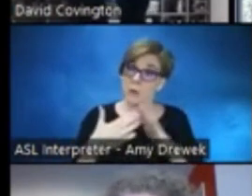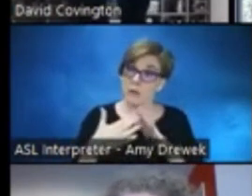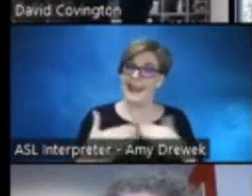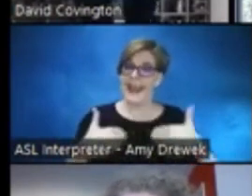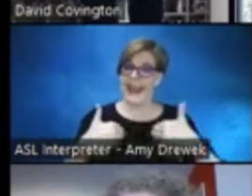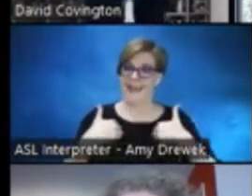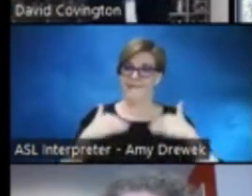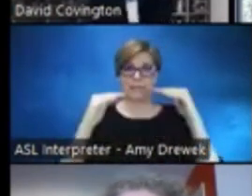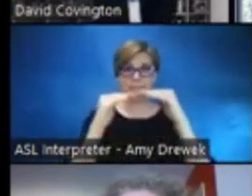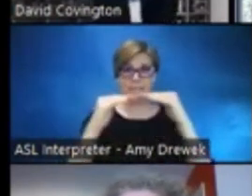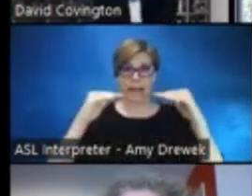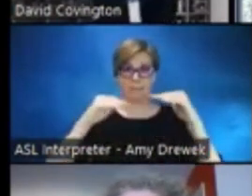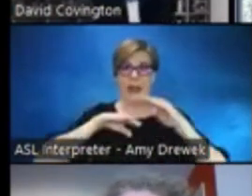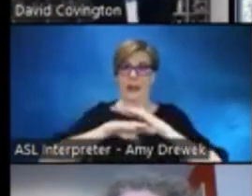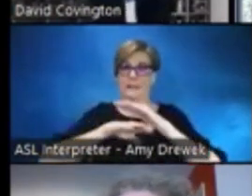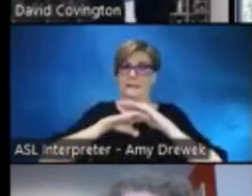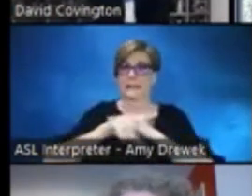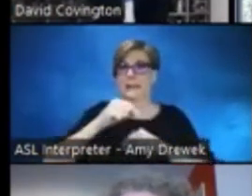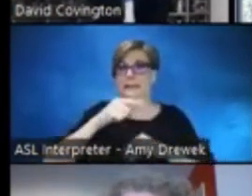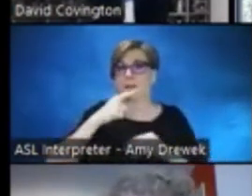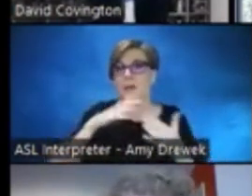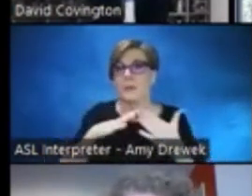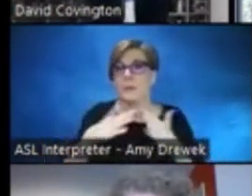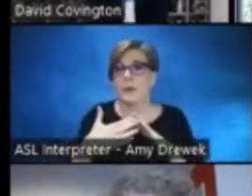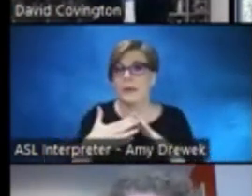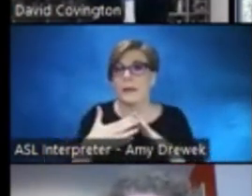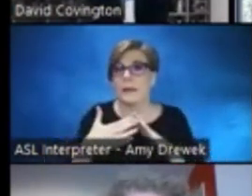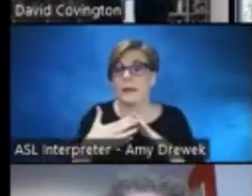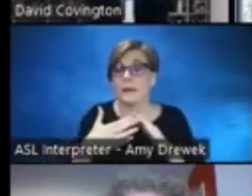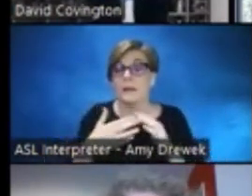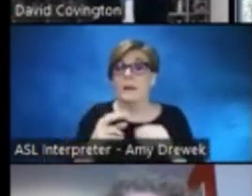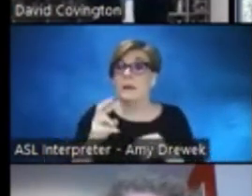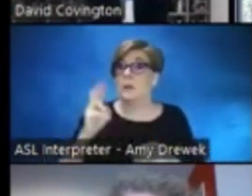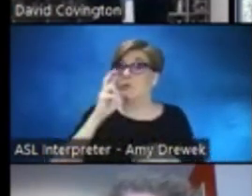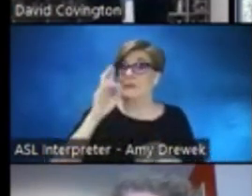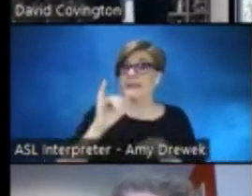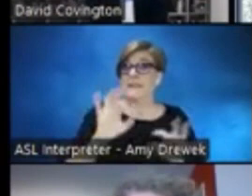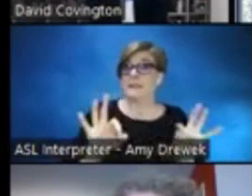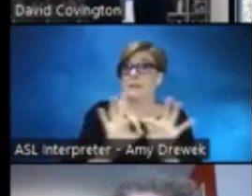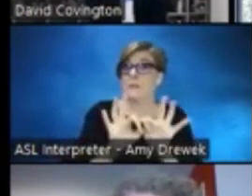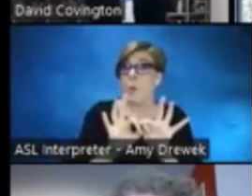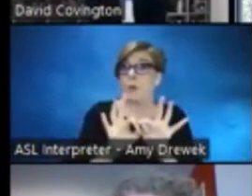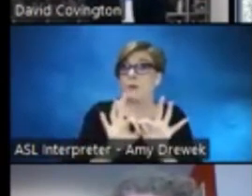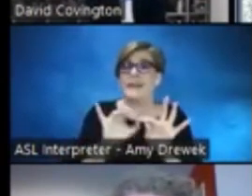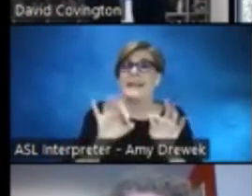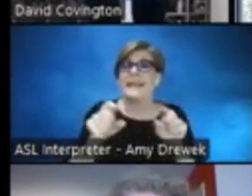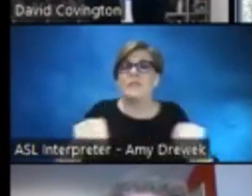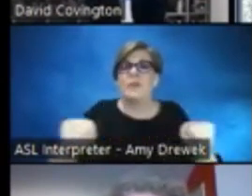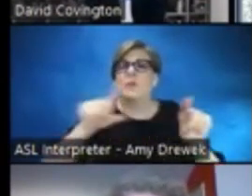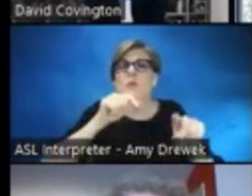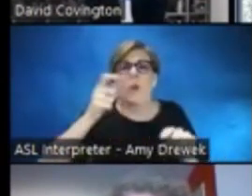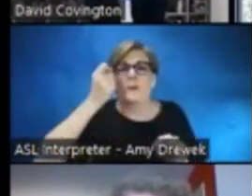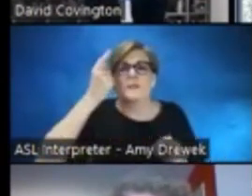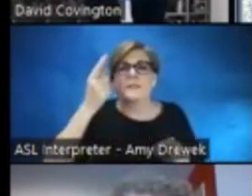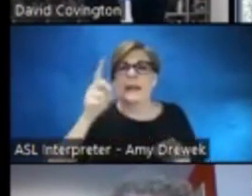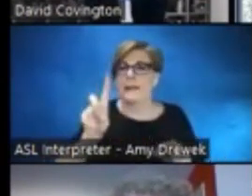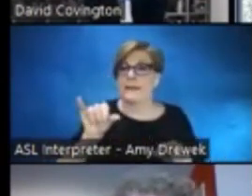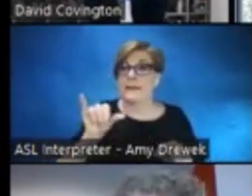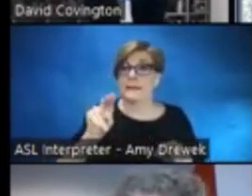HEARING COMMUNITY. WHY THAT IS SO IMPORTANT FOR PEOPLE THAT DON'T UNDERSTAND THE DYNAMIC TO HAVE A DIRECT